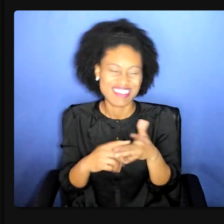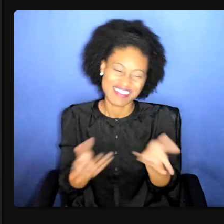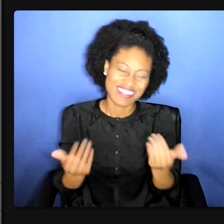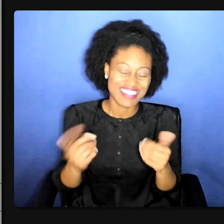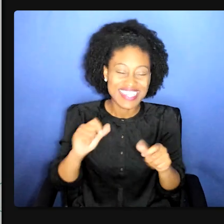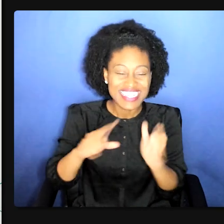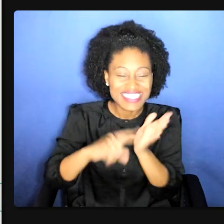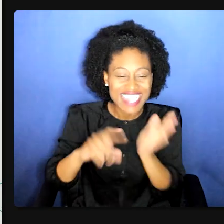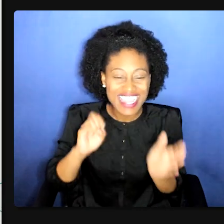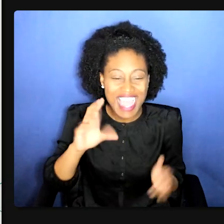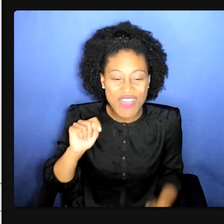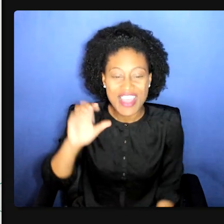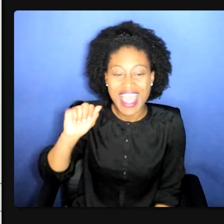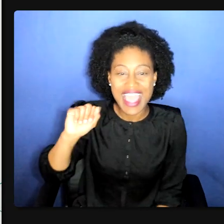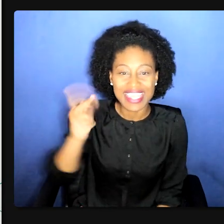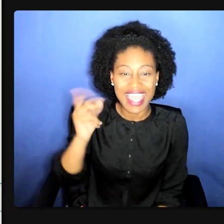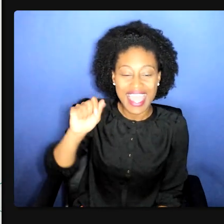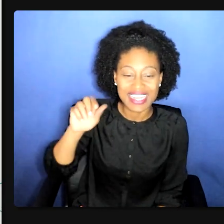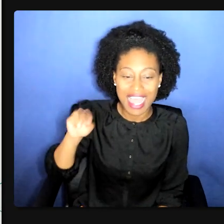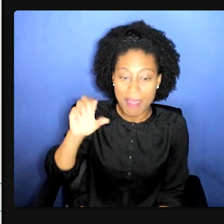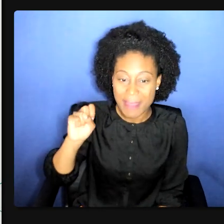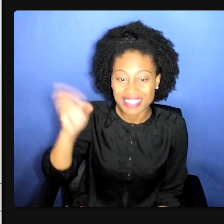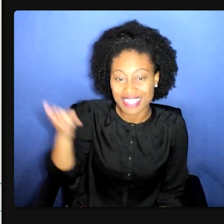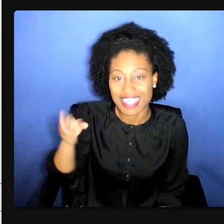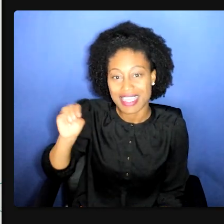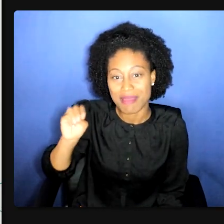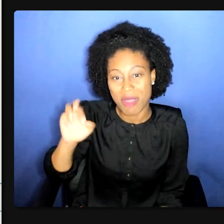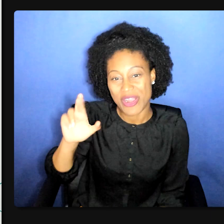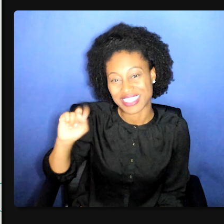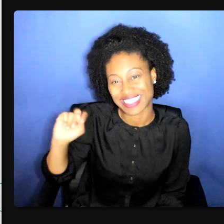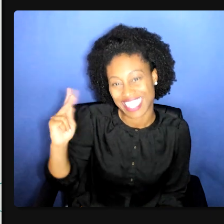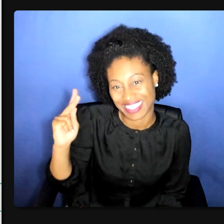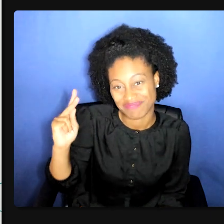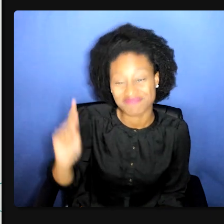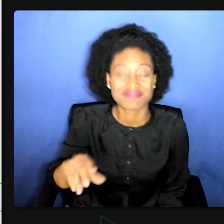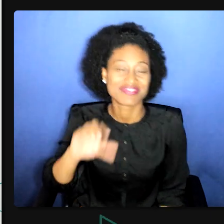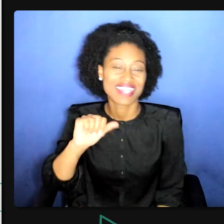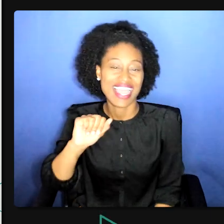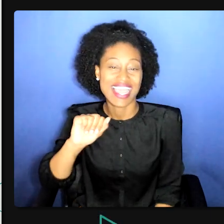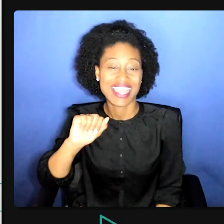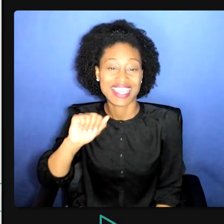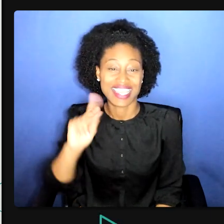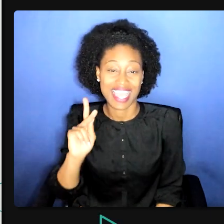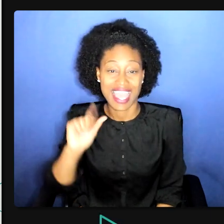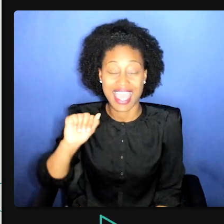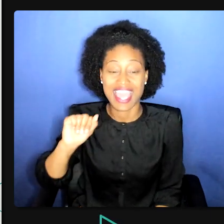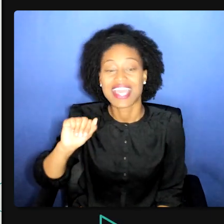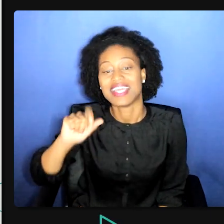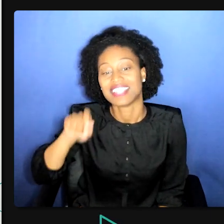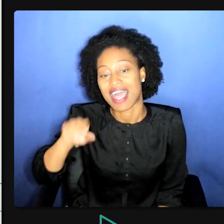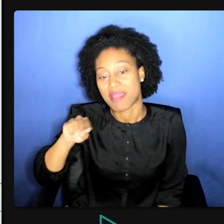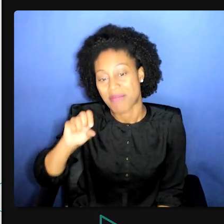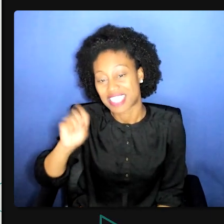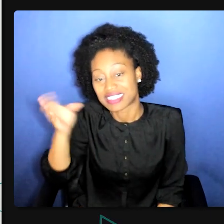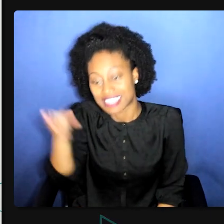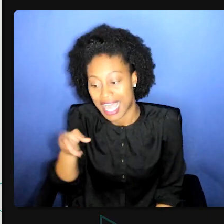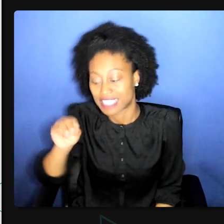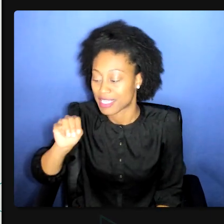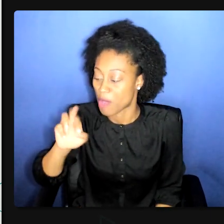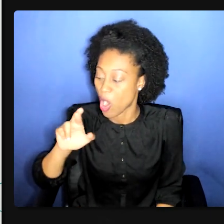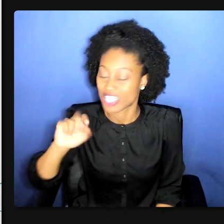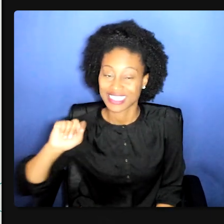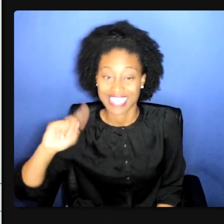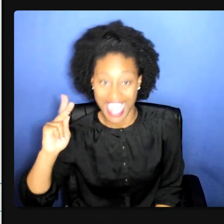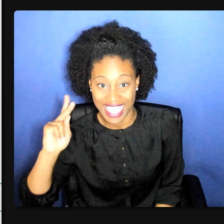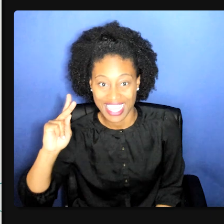you can check out aka dot ms slash mrtk that's aka dot ms slash mrtk and that'll take you directly to